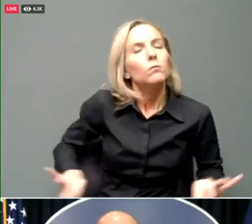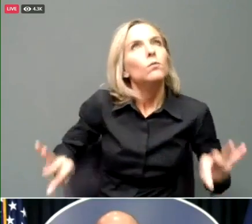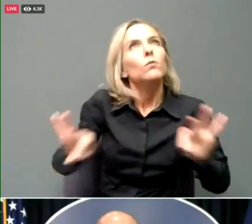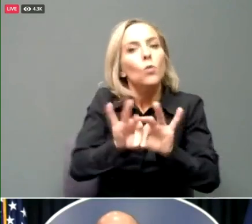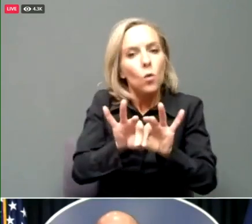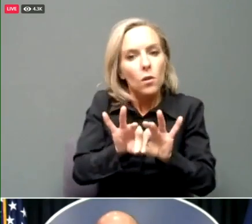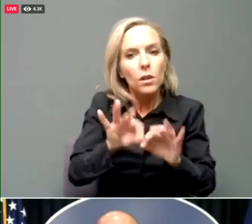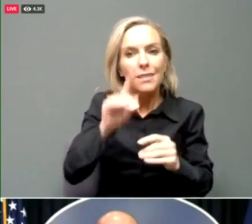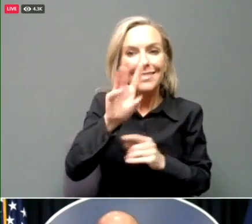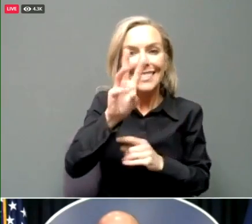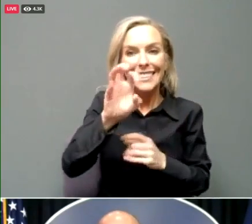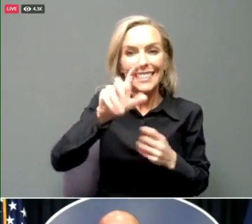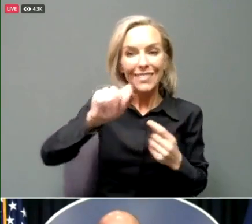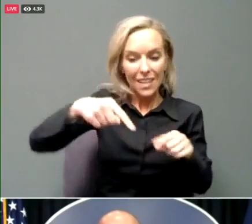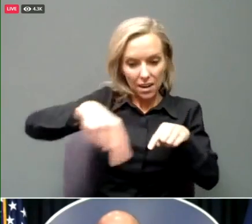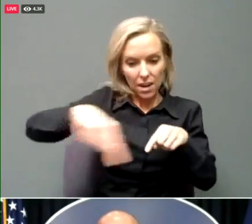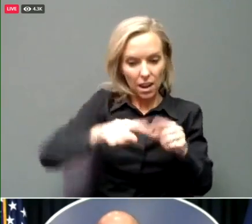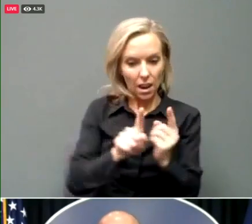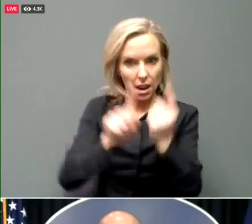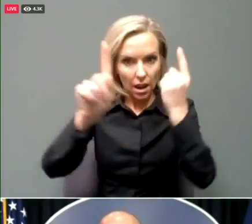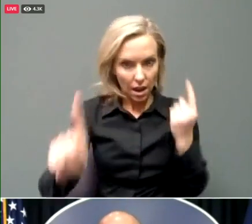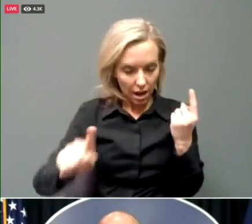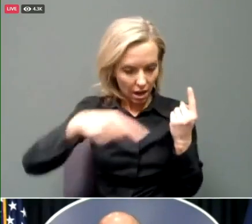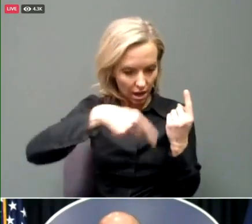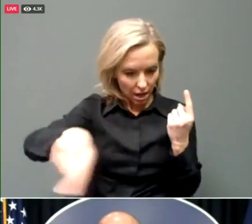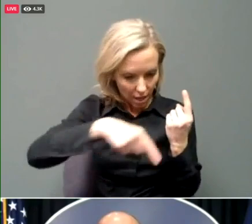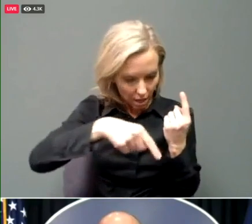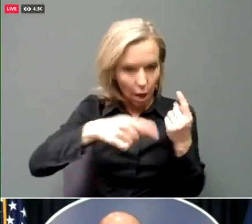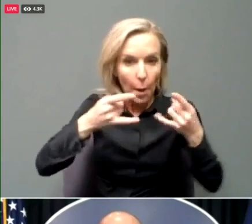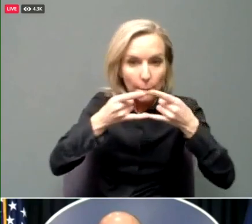more from each other and that we wash our hands. And if you get exposed,